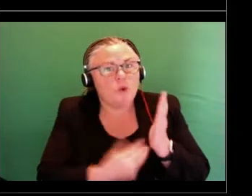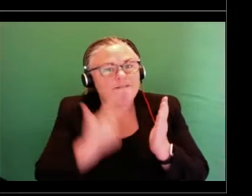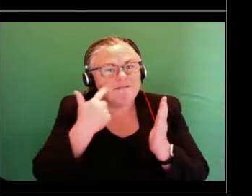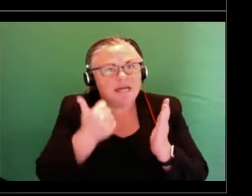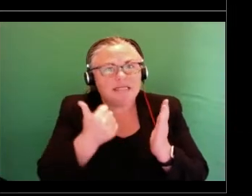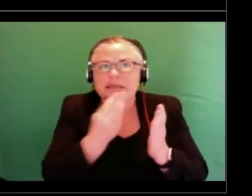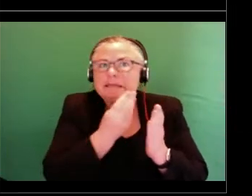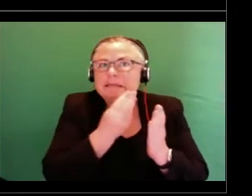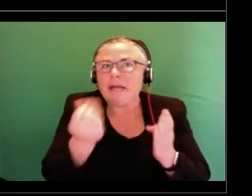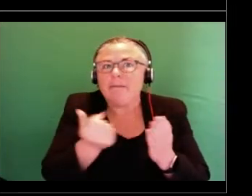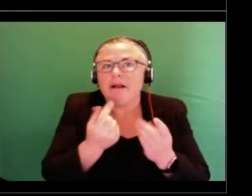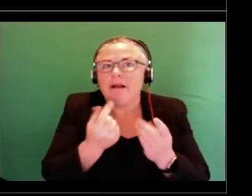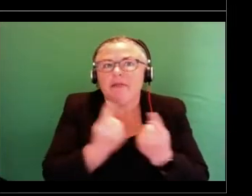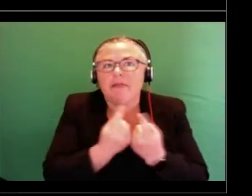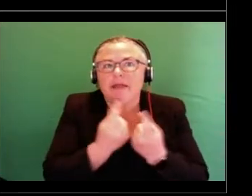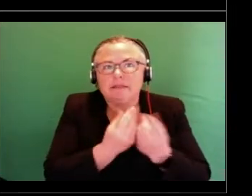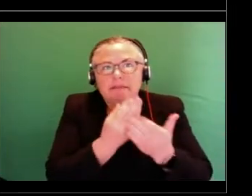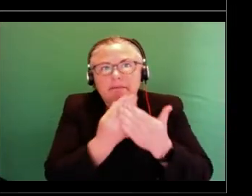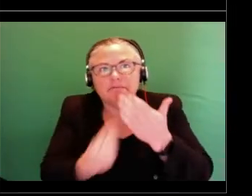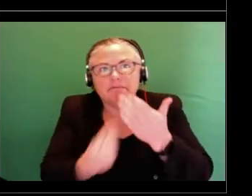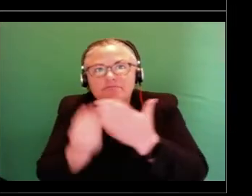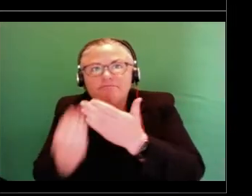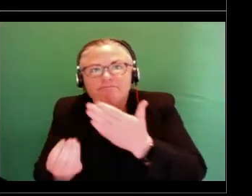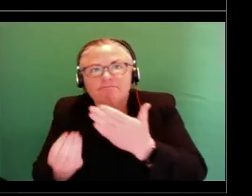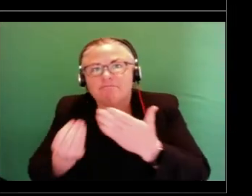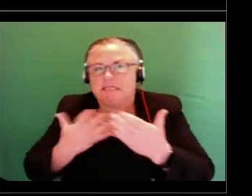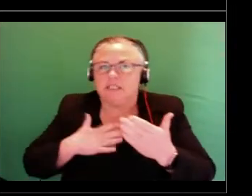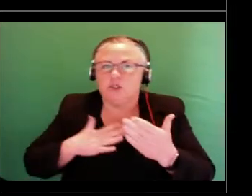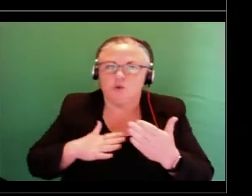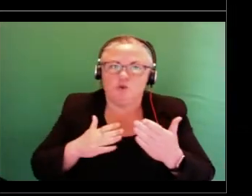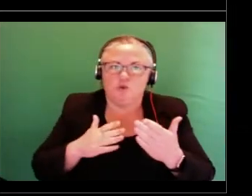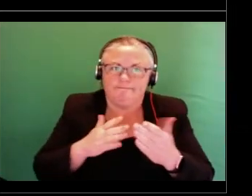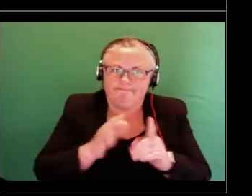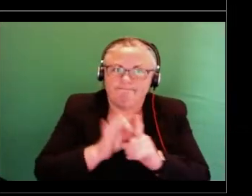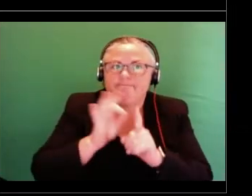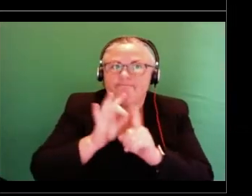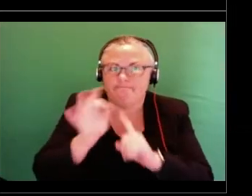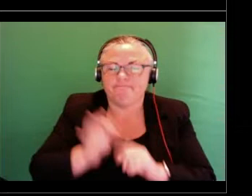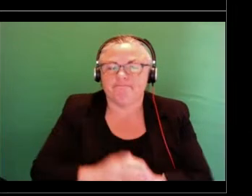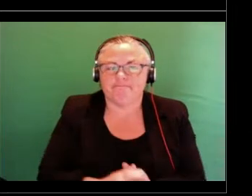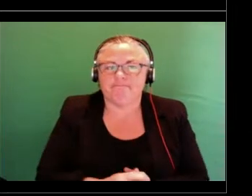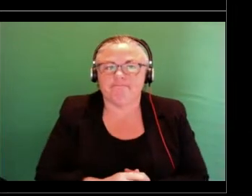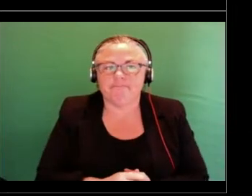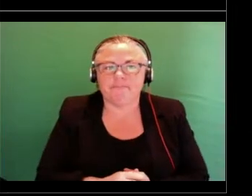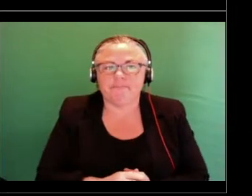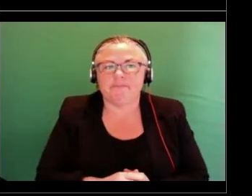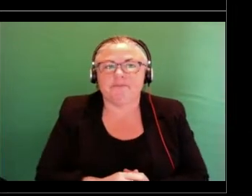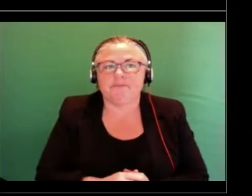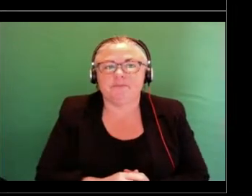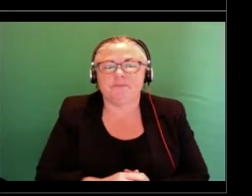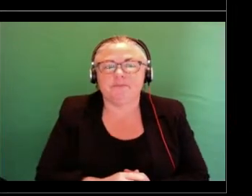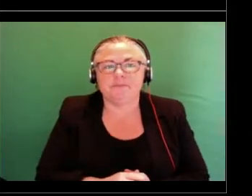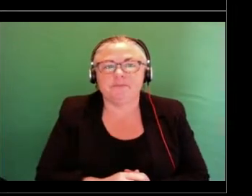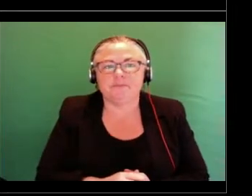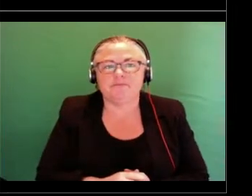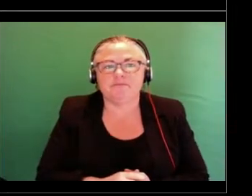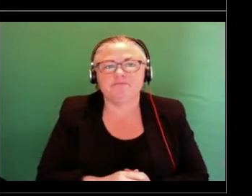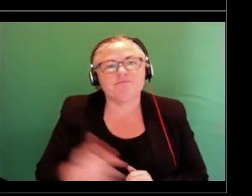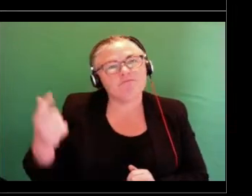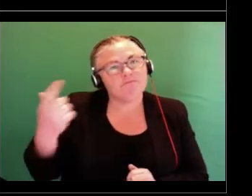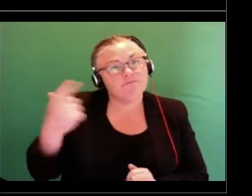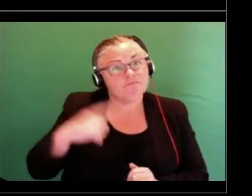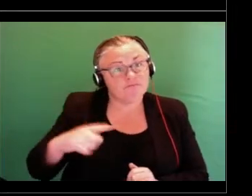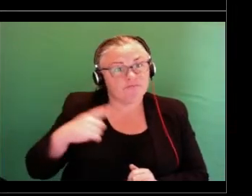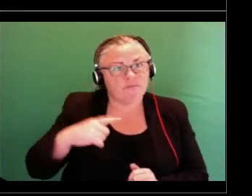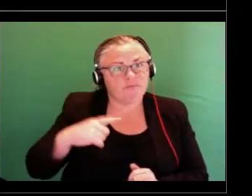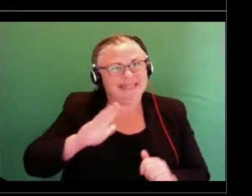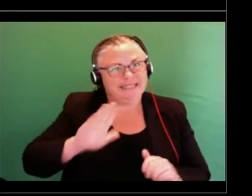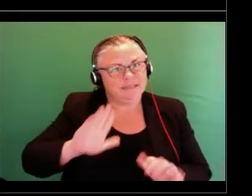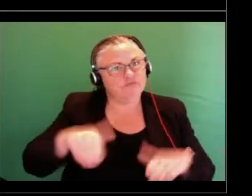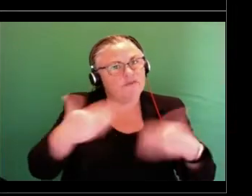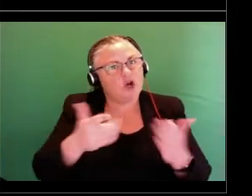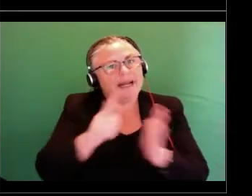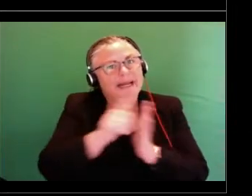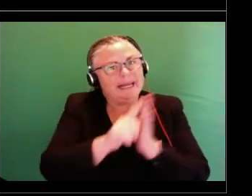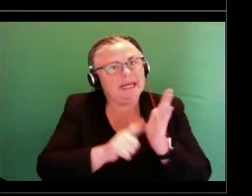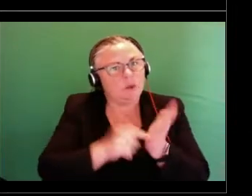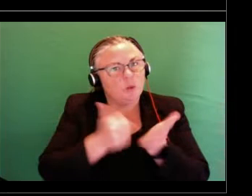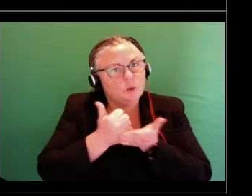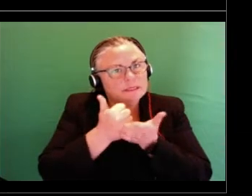their further risks to the children as a result of that further risks, maybe that the have